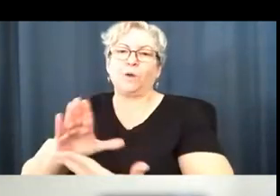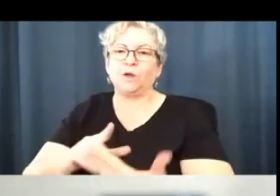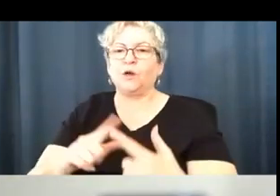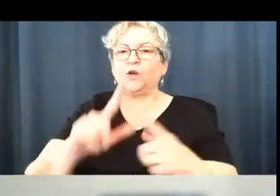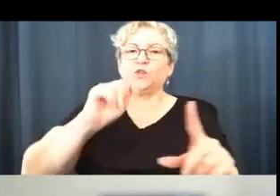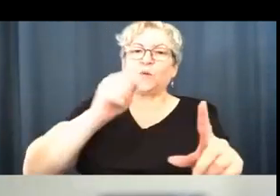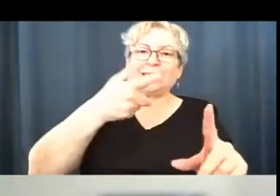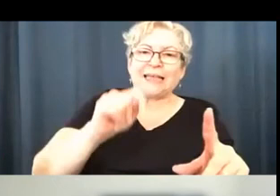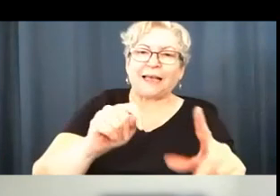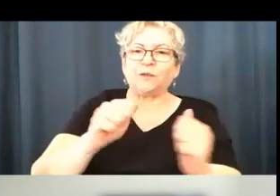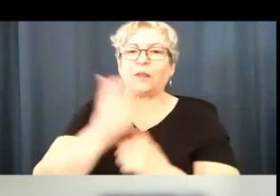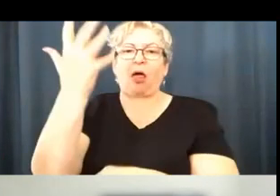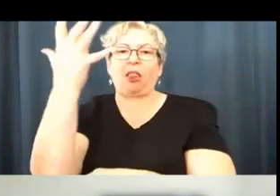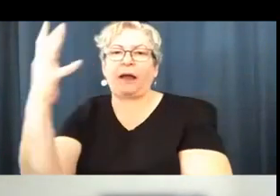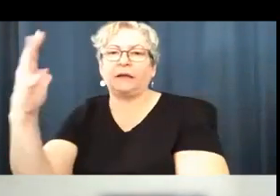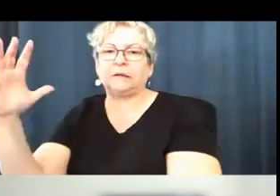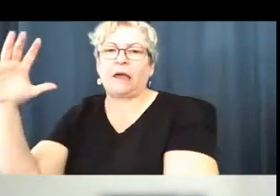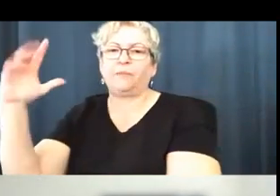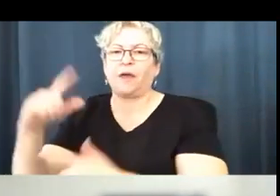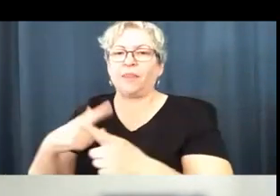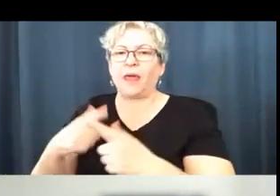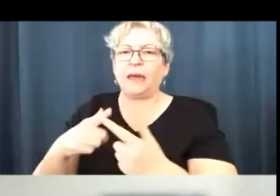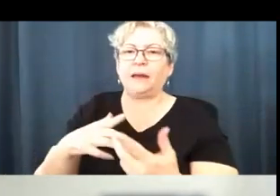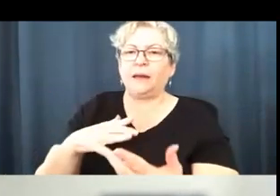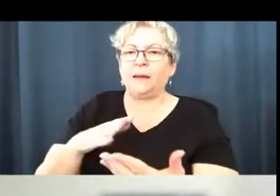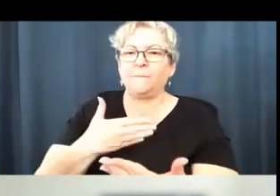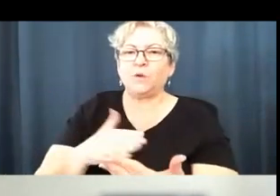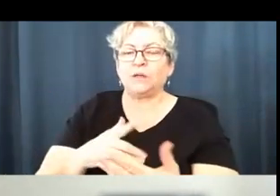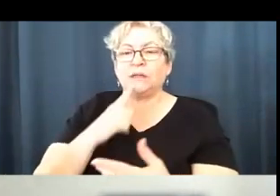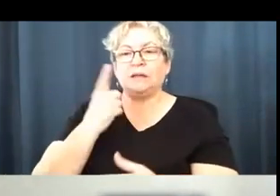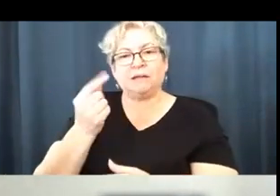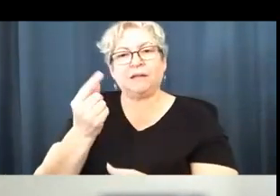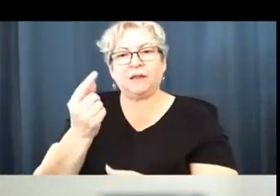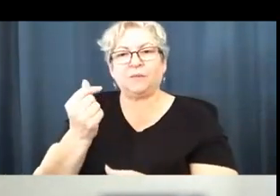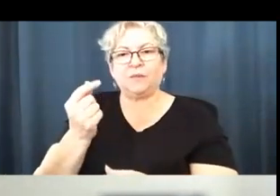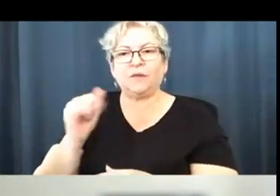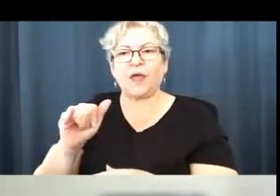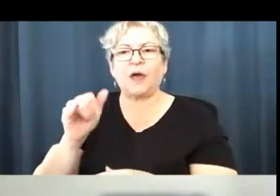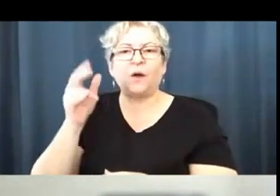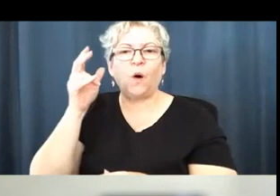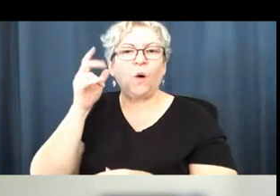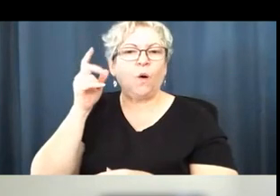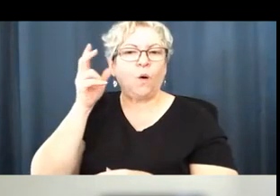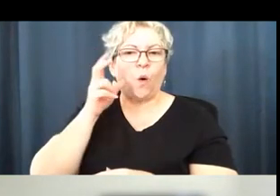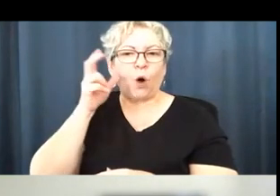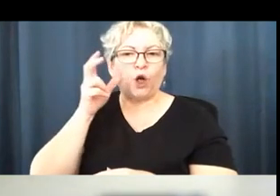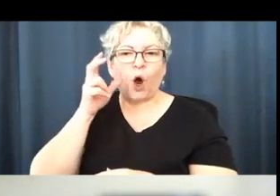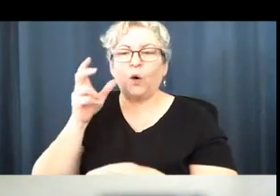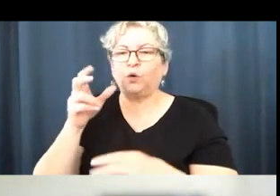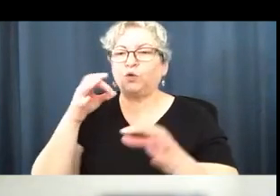and that's all it is, right? That was something that a little bit of audio description or alternative text would be really important for.